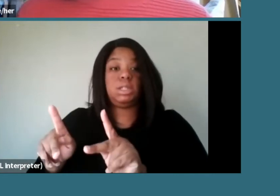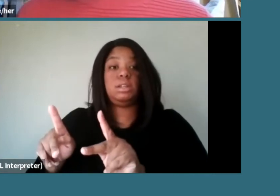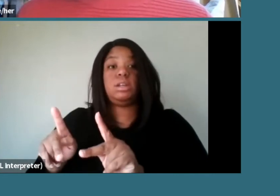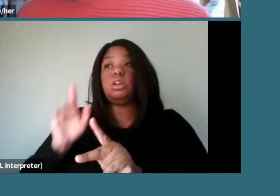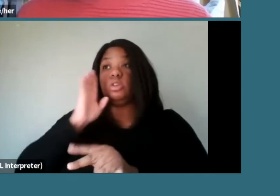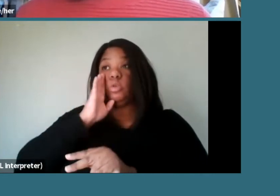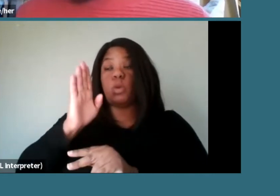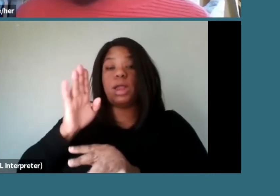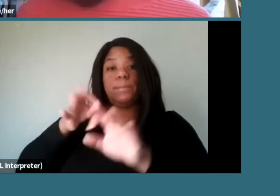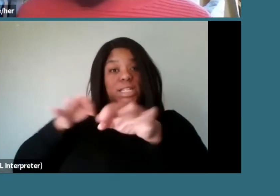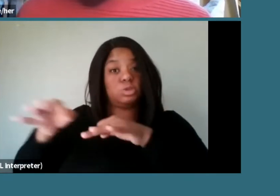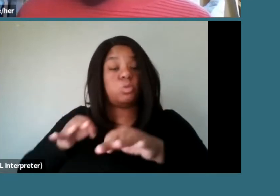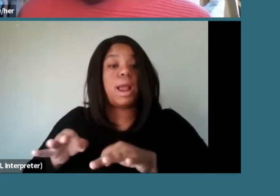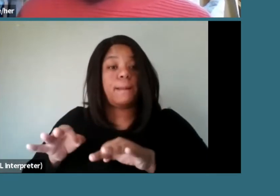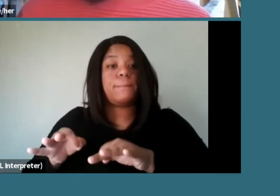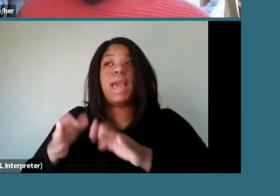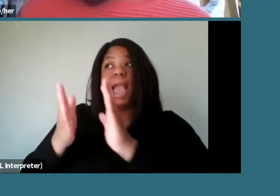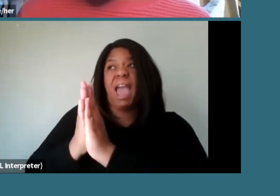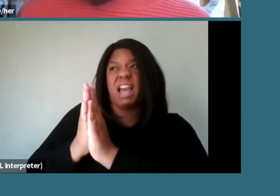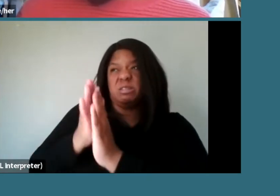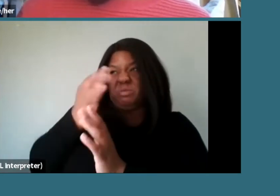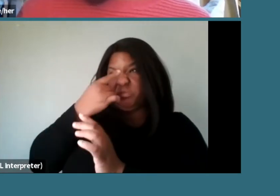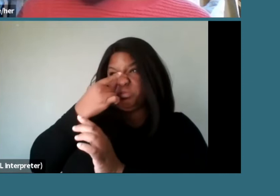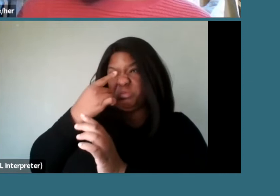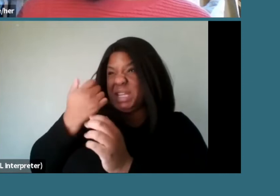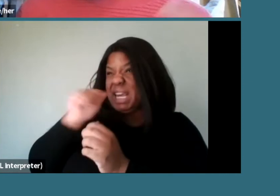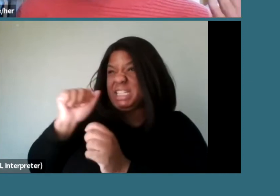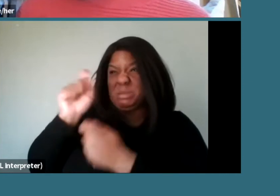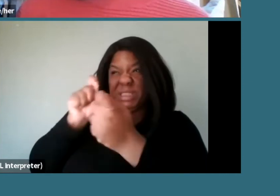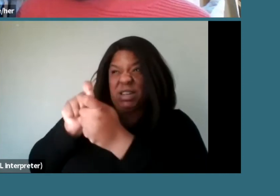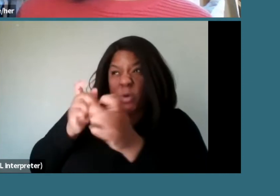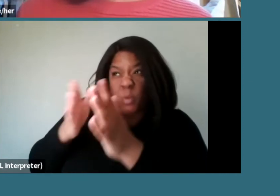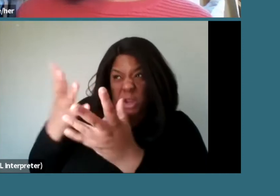describing and ask if there is a certain way that they want to be described. I think most importantly,